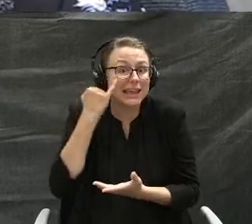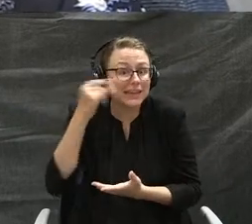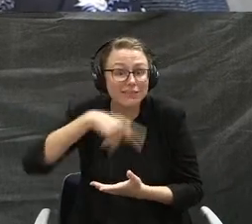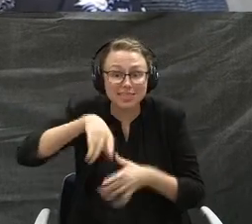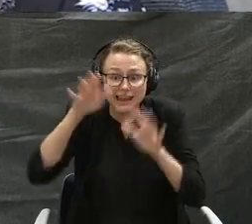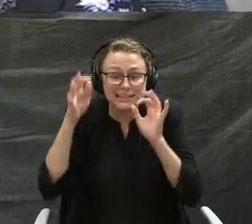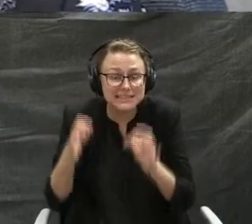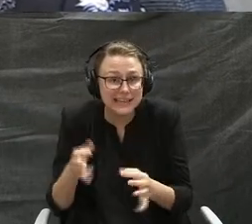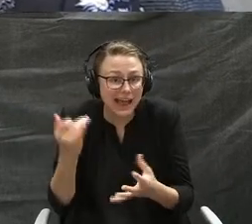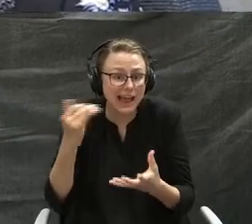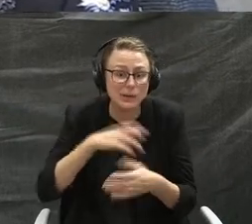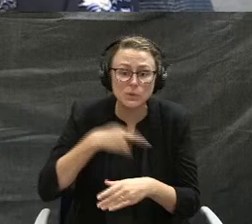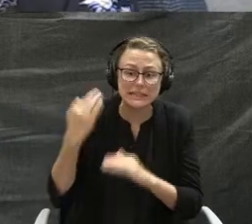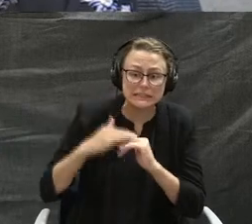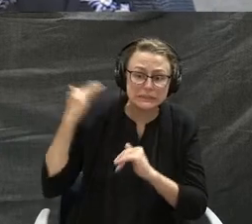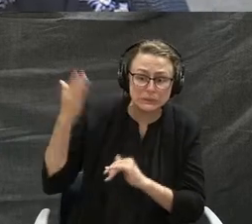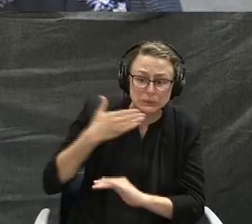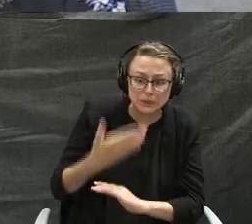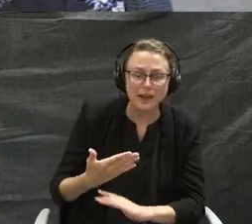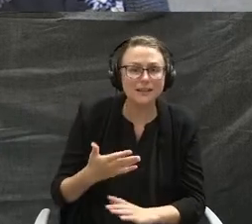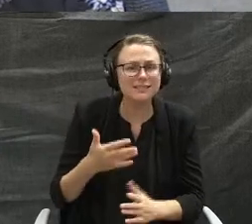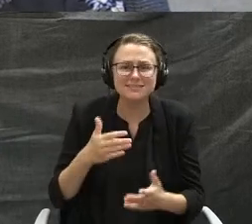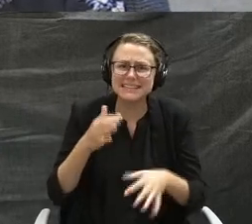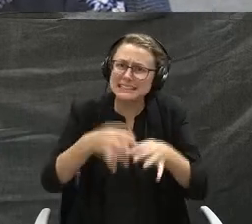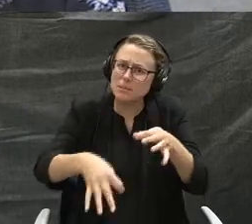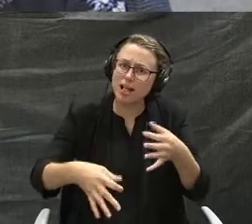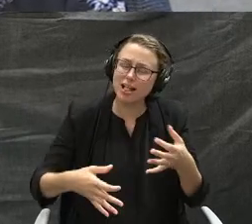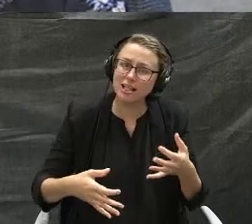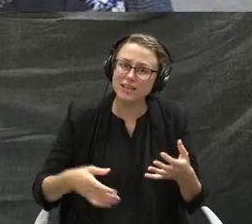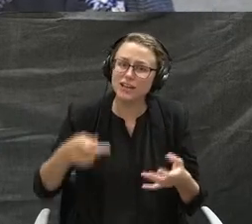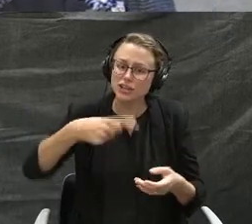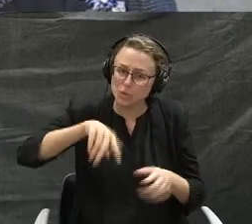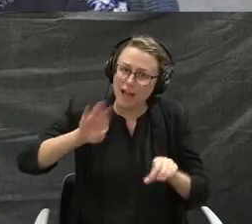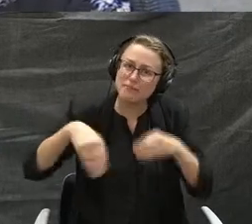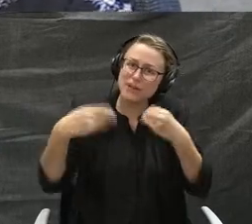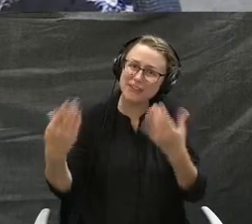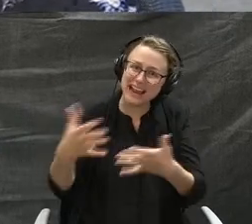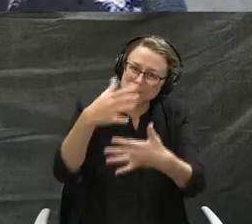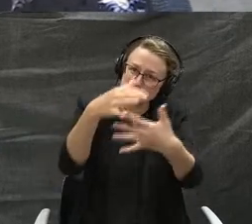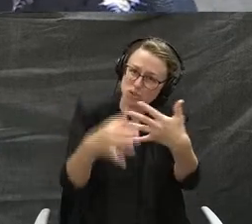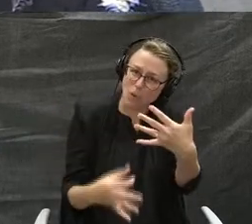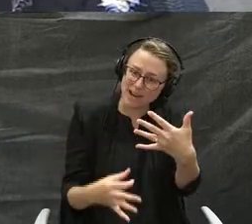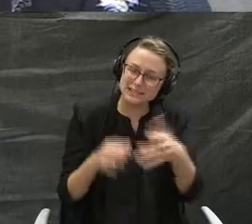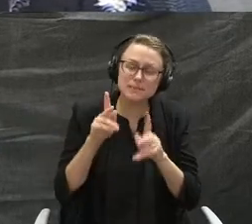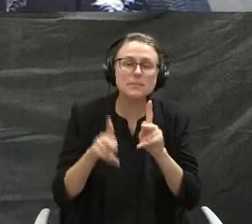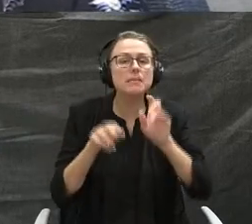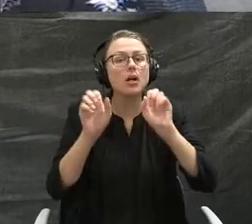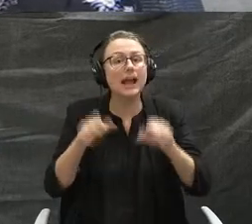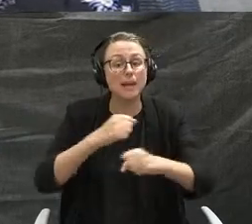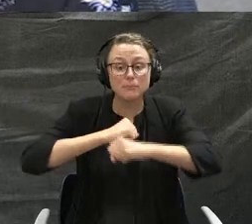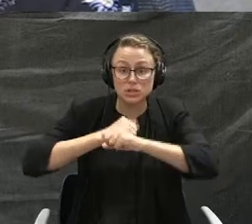is that simple. You have given the choice for people to protect themselves by staying at home, if that is what they choose to